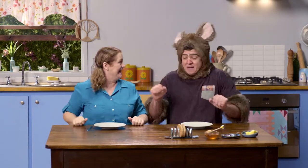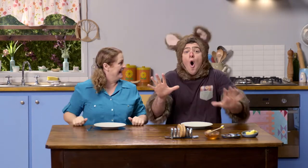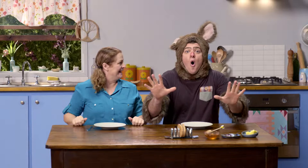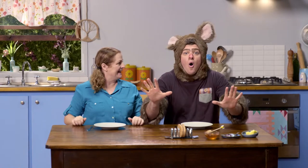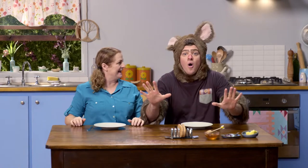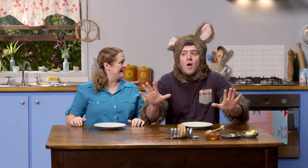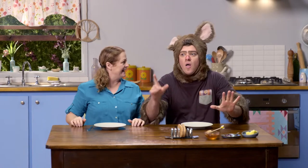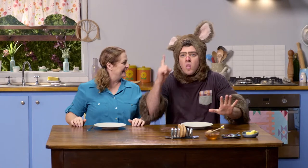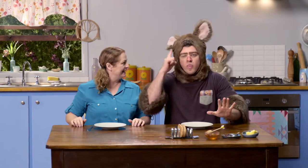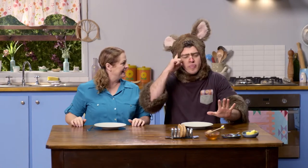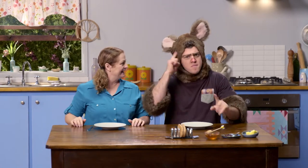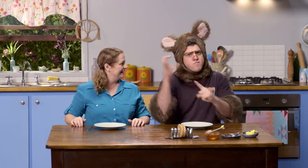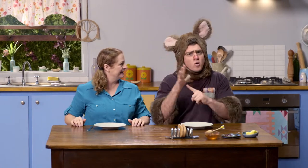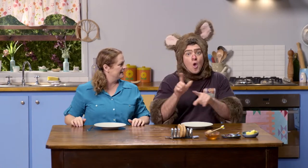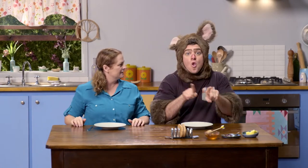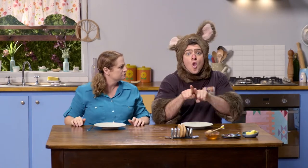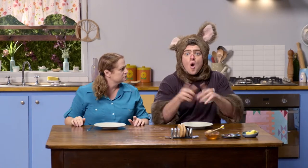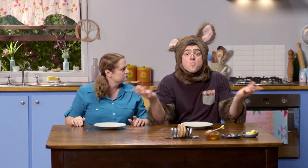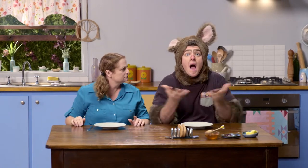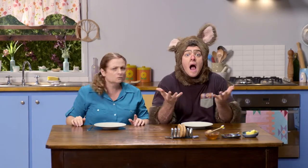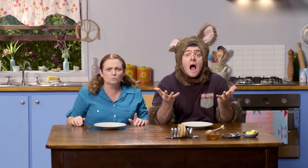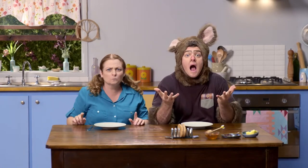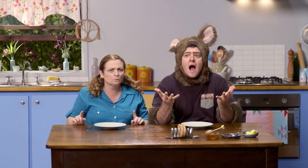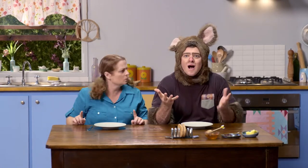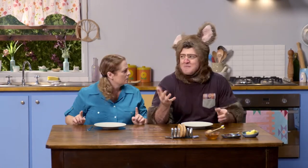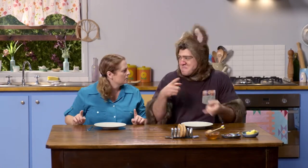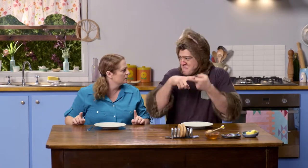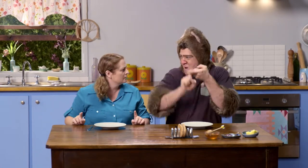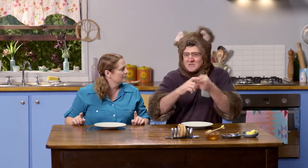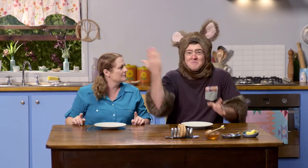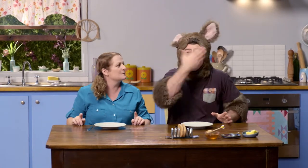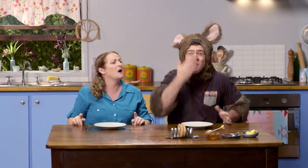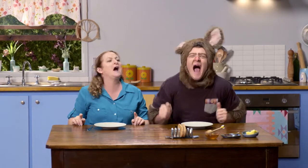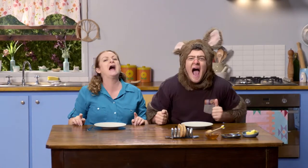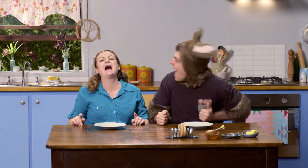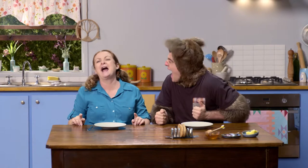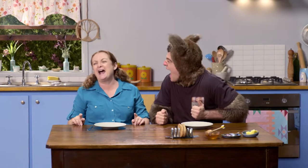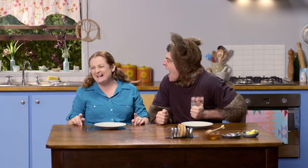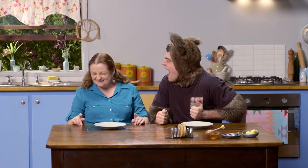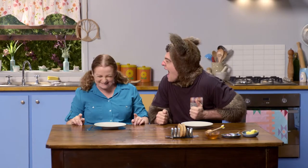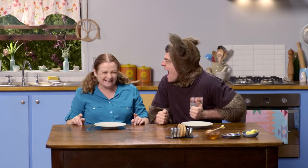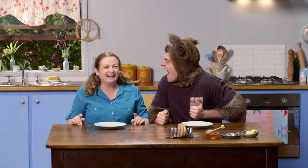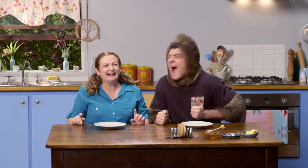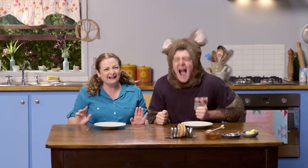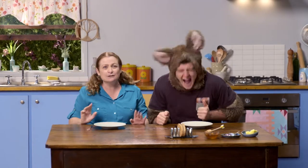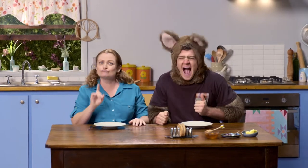Oh, yeah! But... Wait, it's important that we learn at Possum School. Oh!